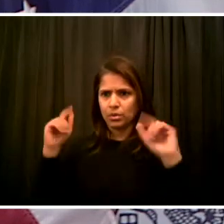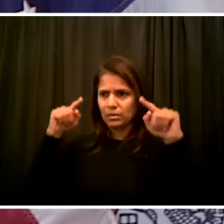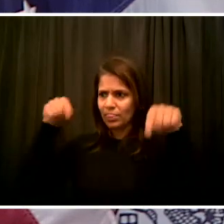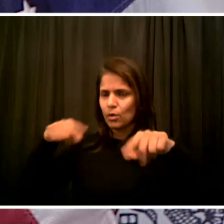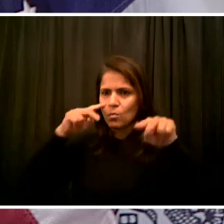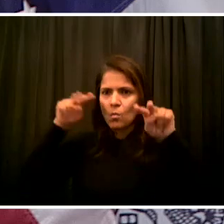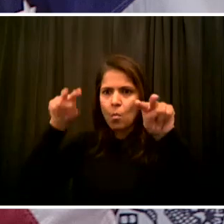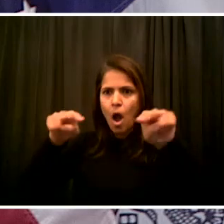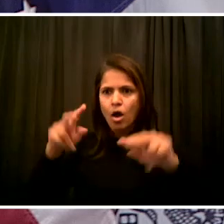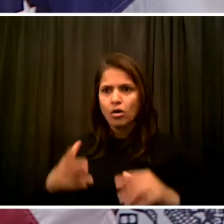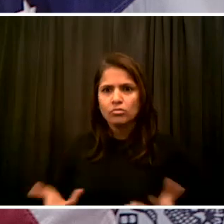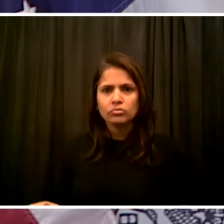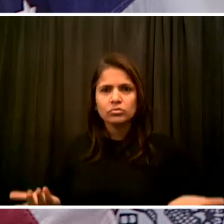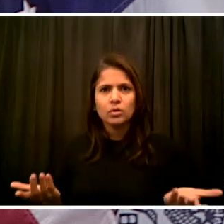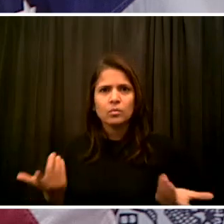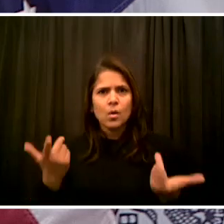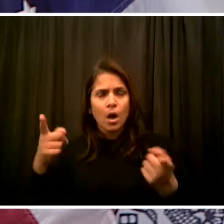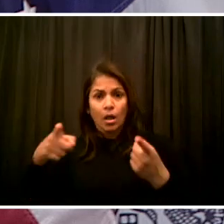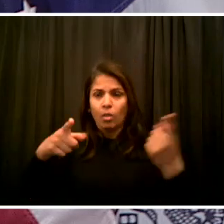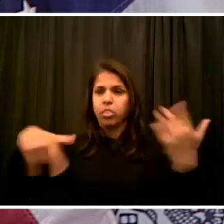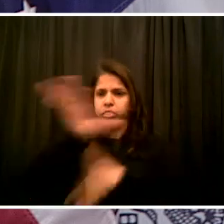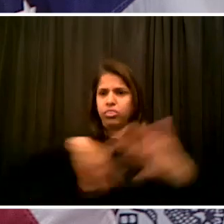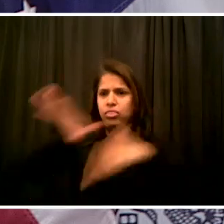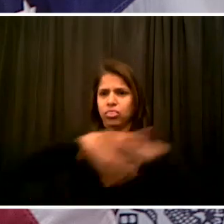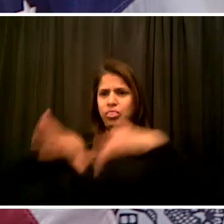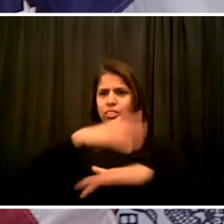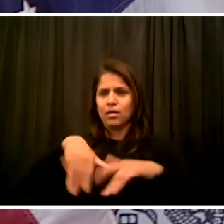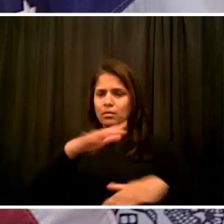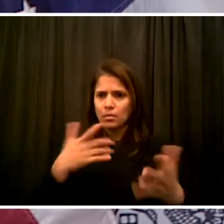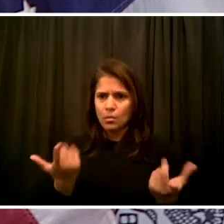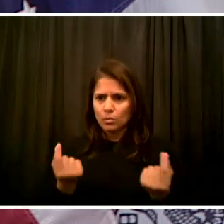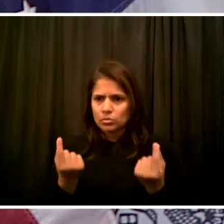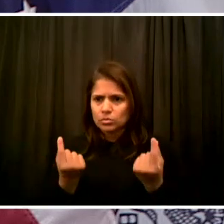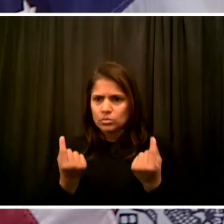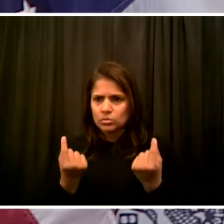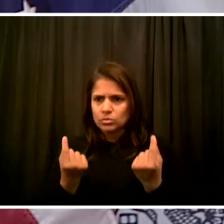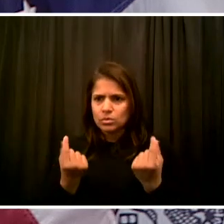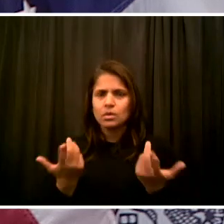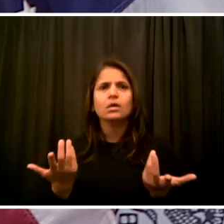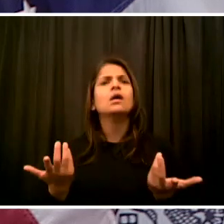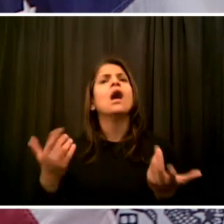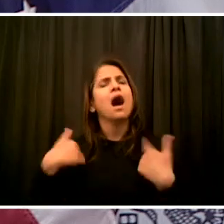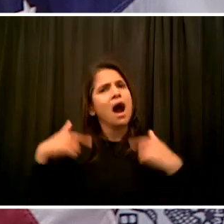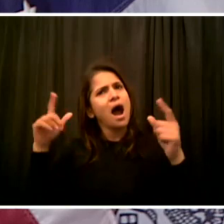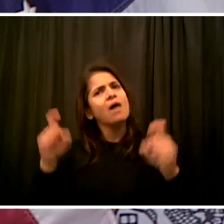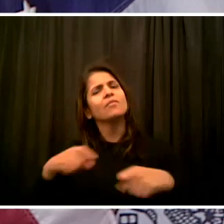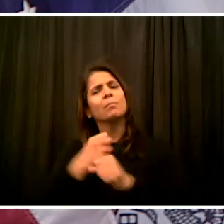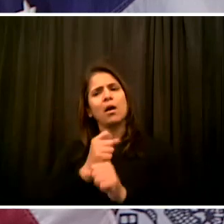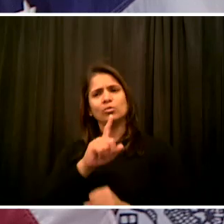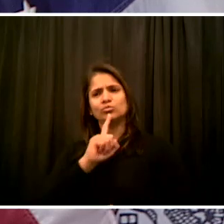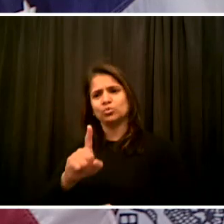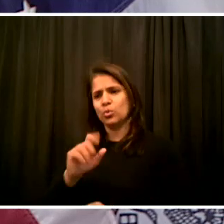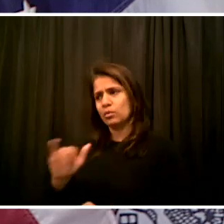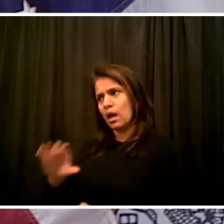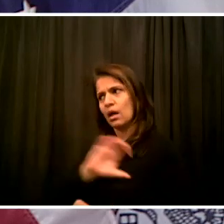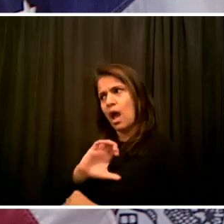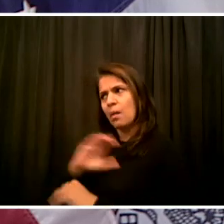AND ENFORCEMENT IS PART OF HUMAN LIFE. I'M AN OPTMIIST AND I KNOW A LOT OF ODGO PEOPLE WILL DO GOOD